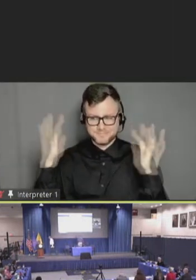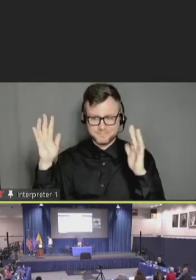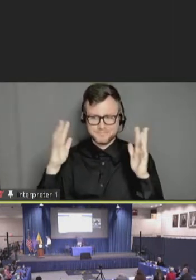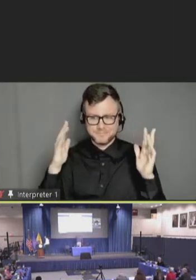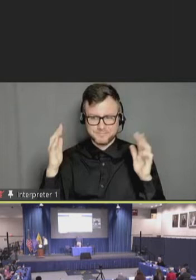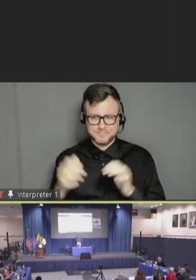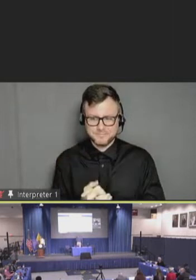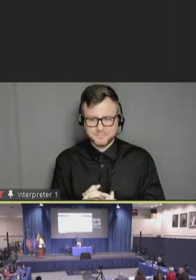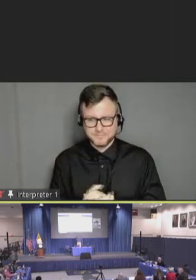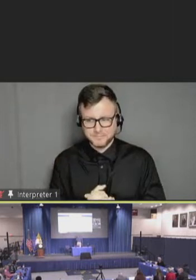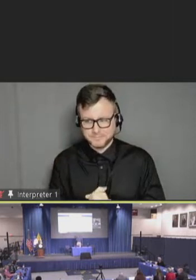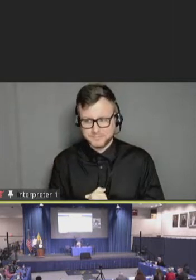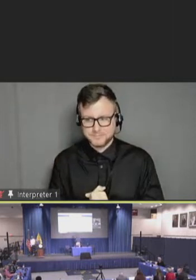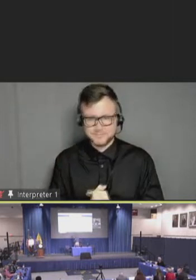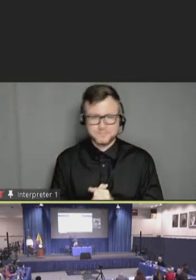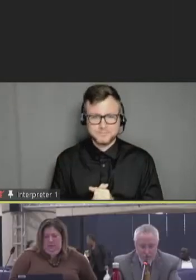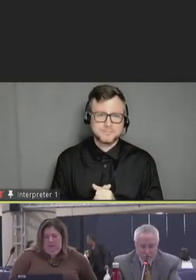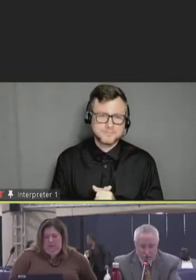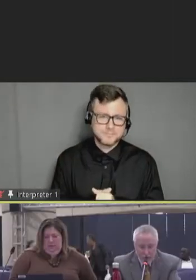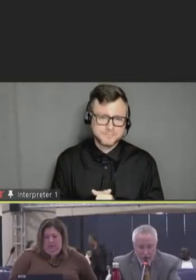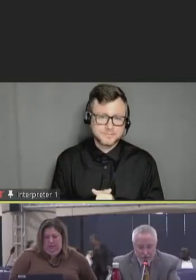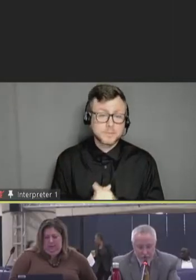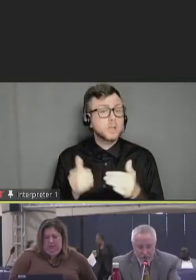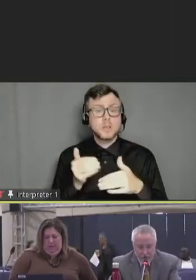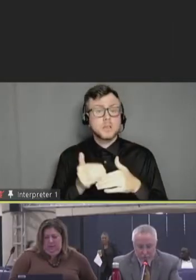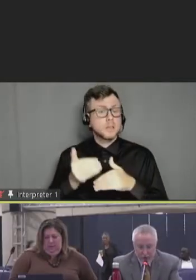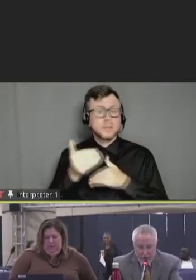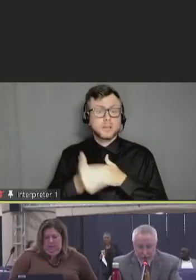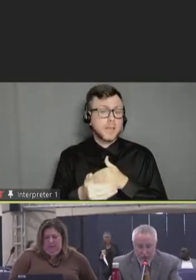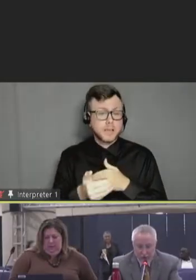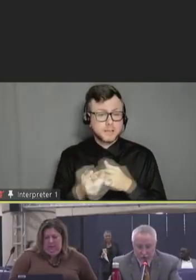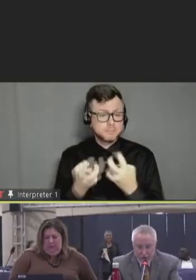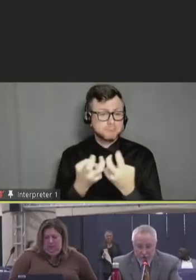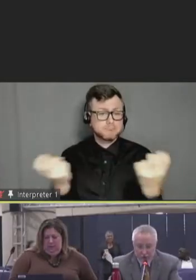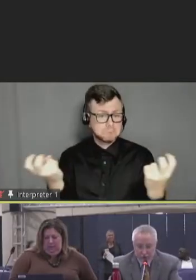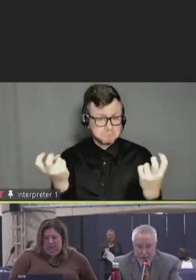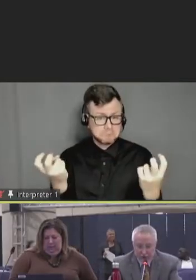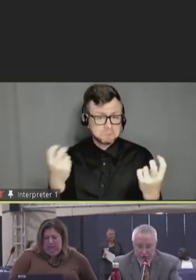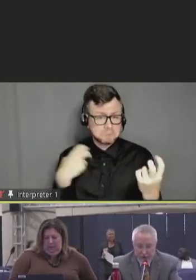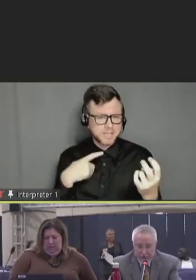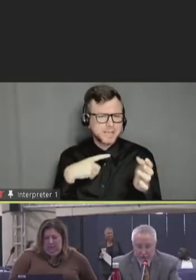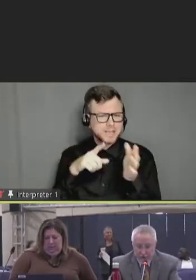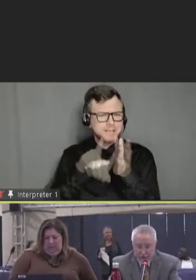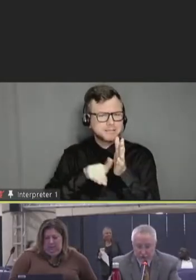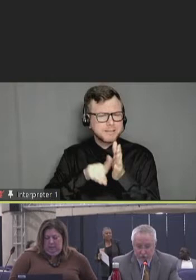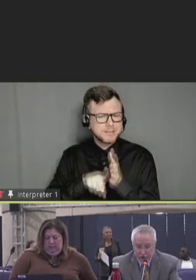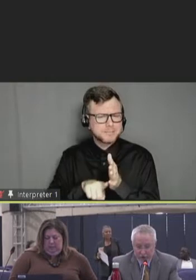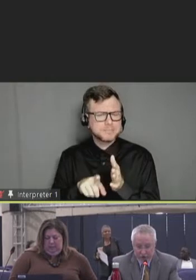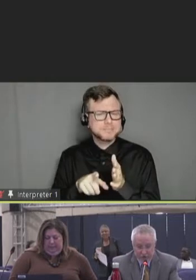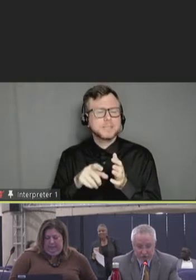Robert Hopkins: So, our next panel is, Examining the Evidence: Two Vaccine Safety